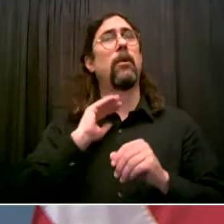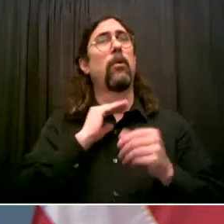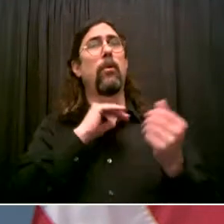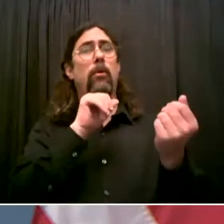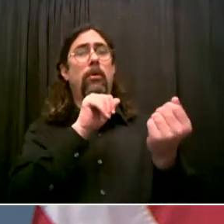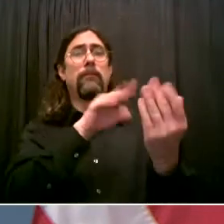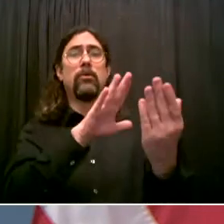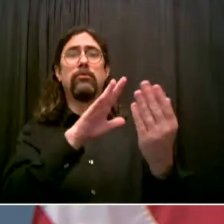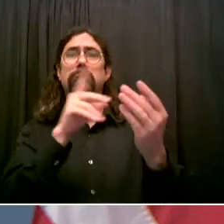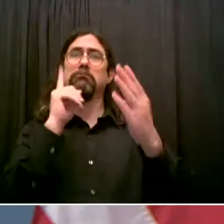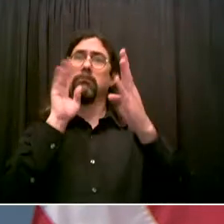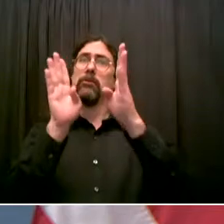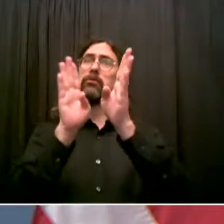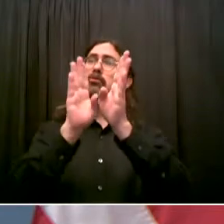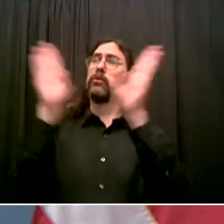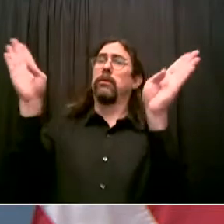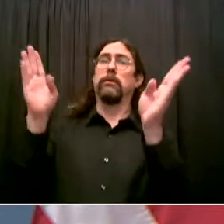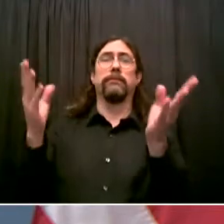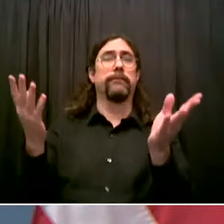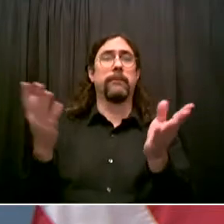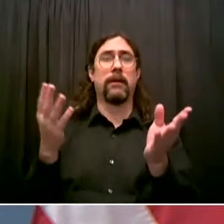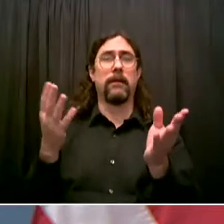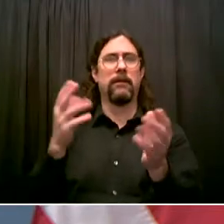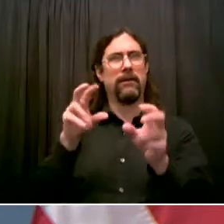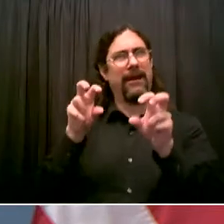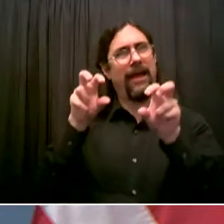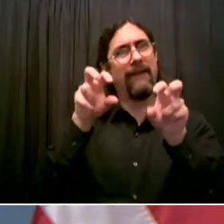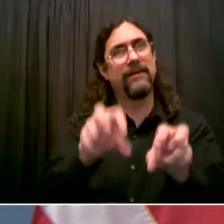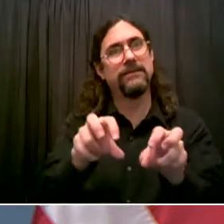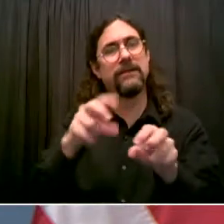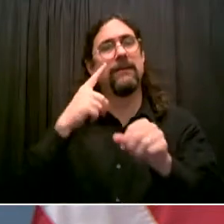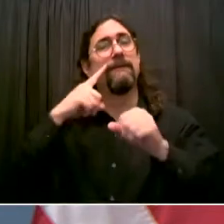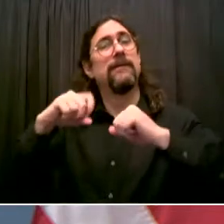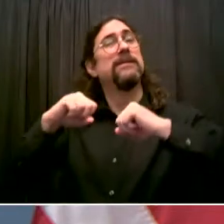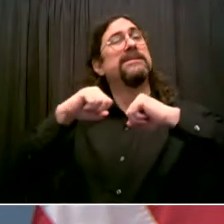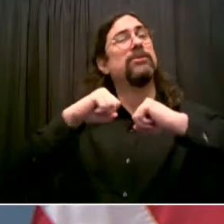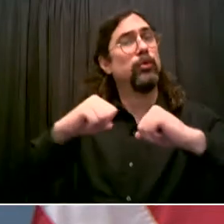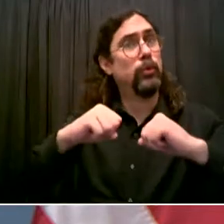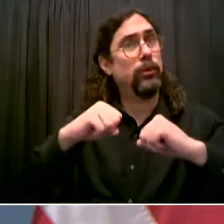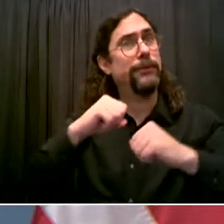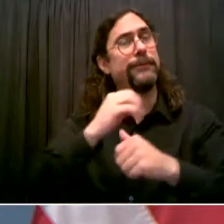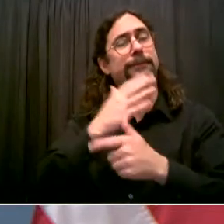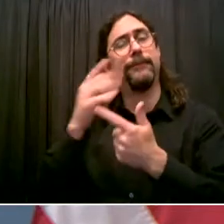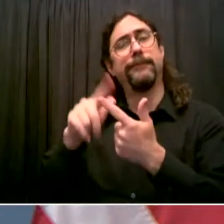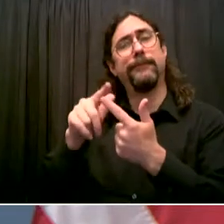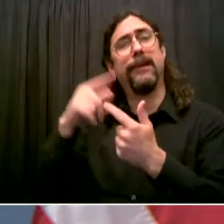COMMISSIONER, WHAT IS THE SAFETY APPROACH? IT HAS BEEN